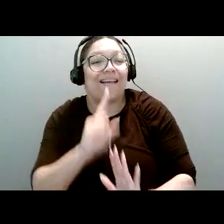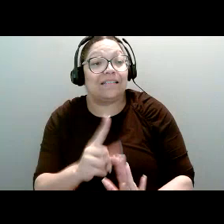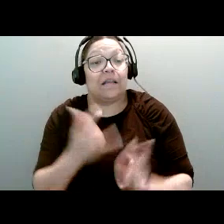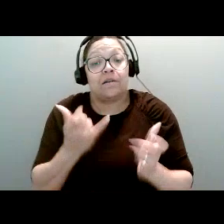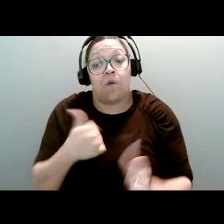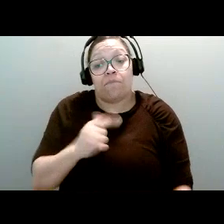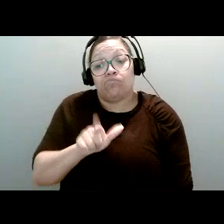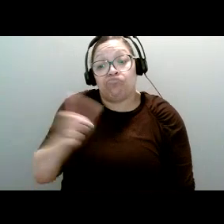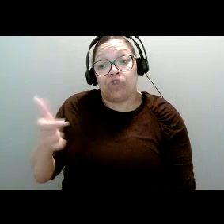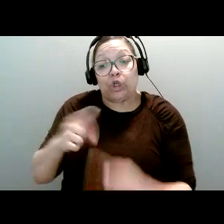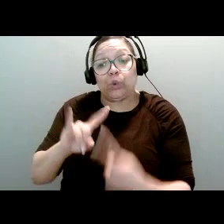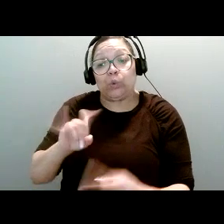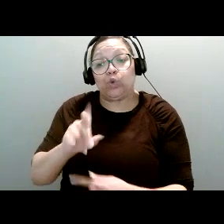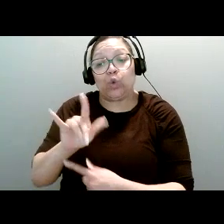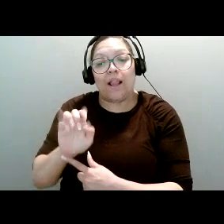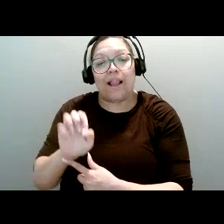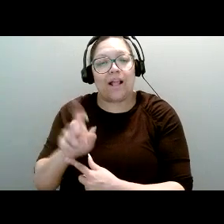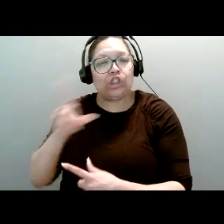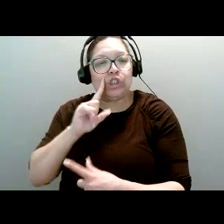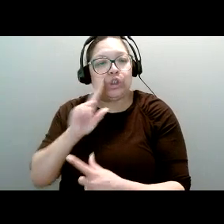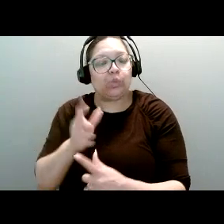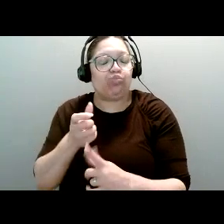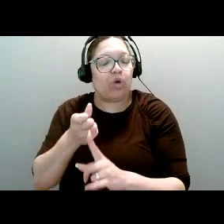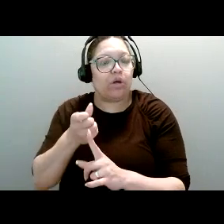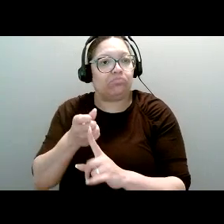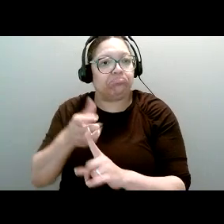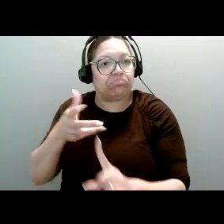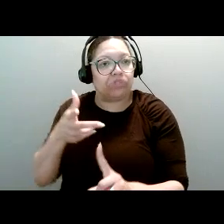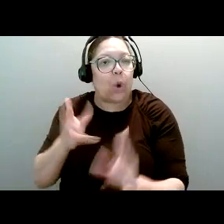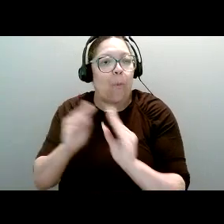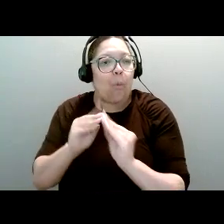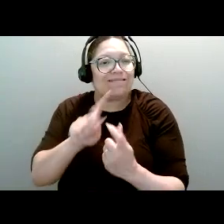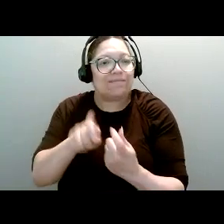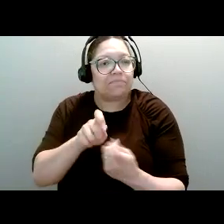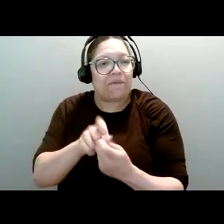who's going to talk more about the specific work of the Great Dismal Swamp study.